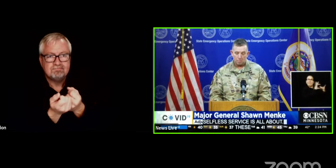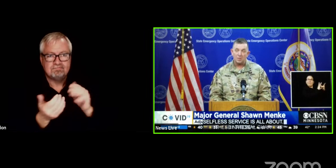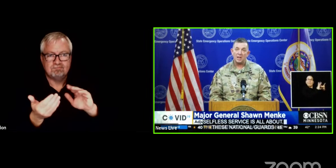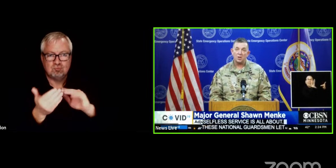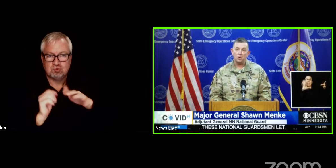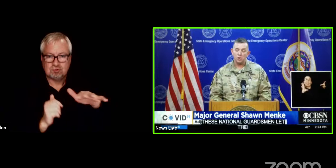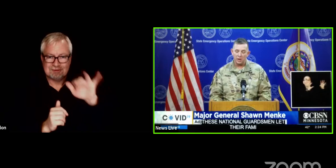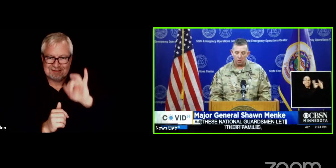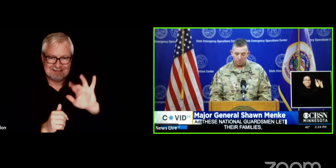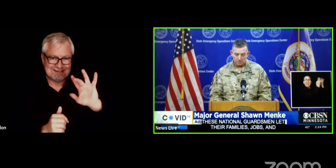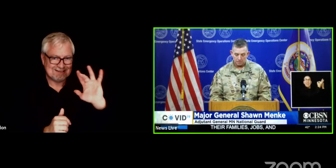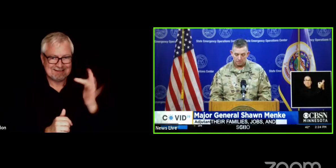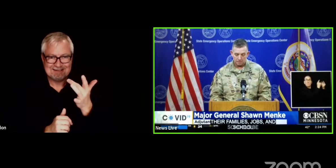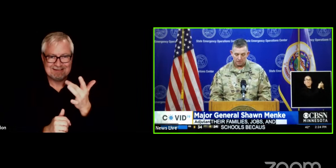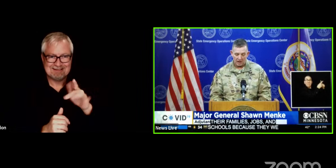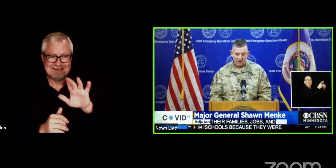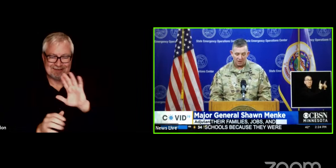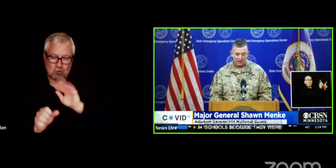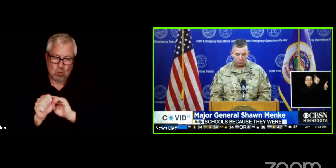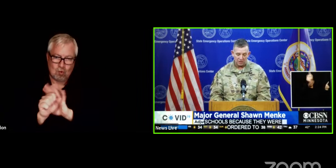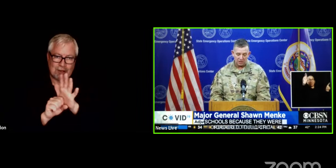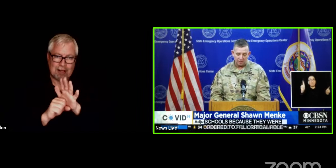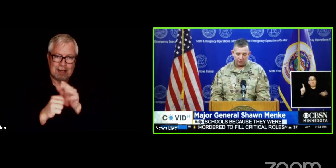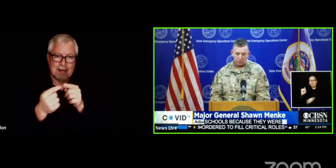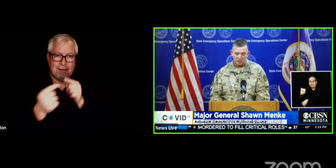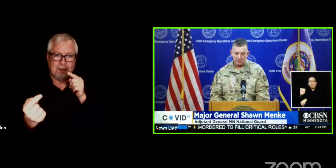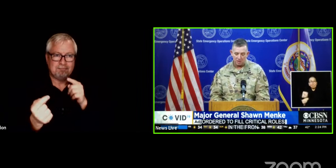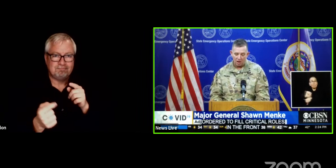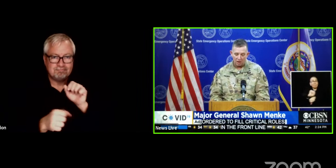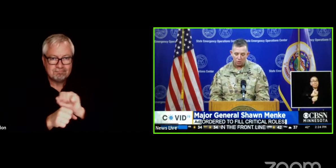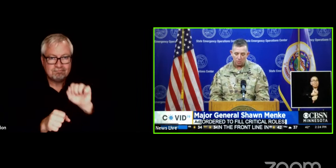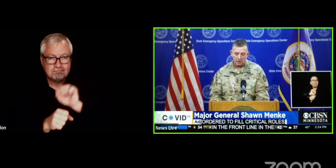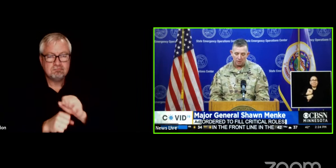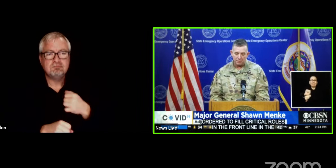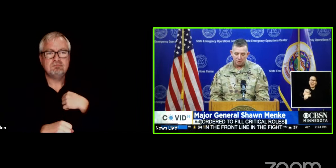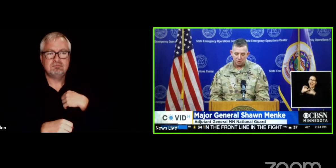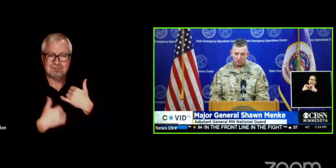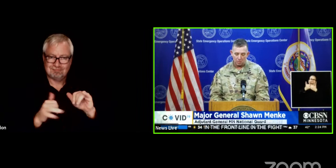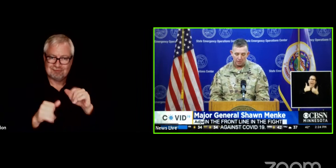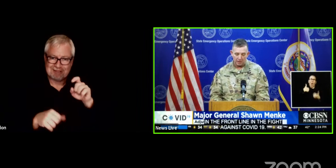BUT THEY CAN USE YOUR HELP. CONTACT TRACING CONFIRMS THAT THESE LONG-TERM CARE FACILITIES ARE BEING